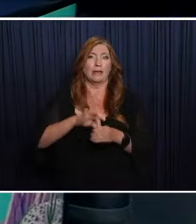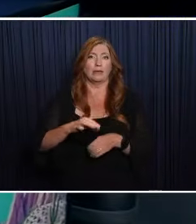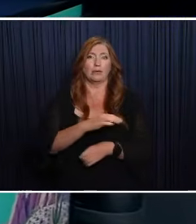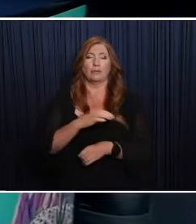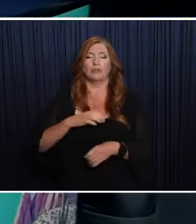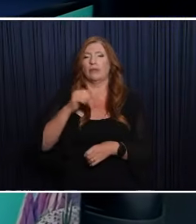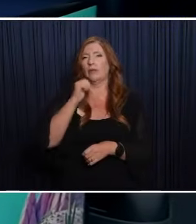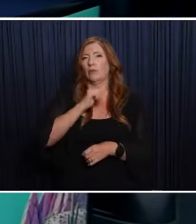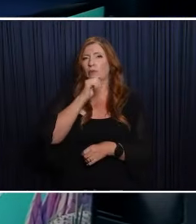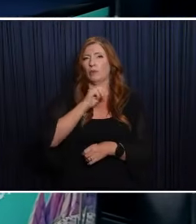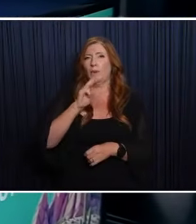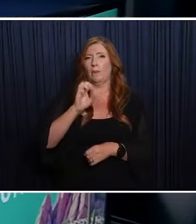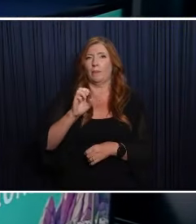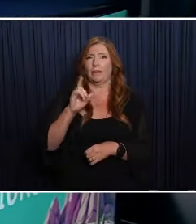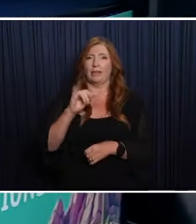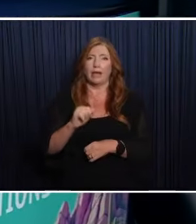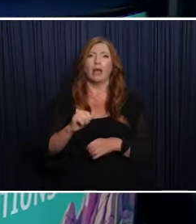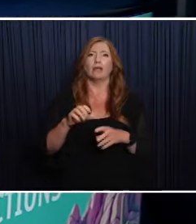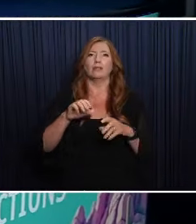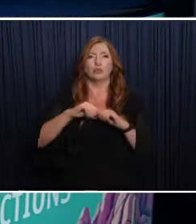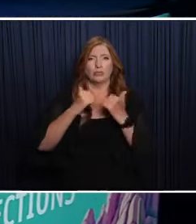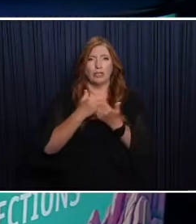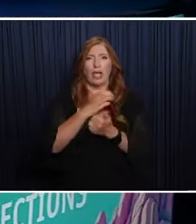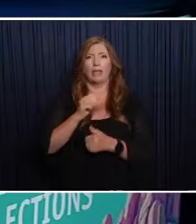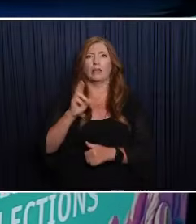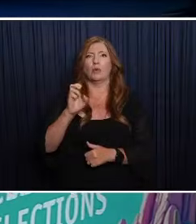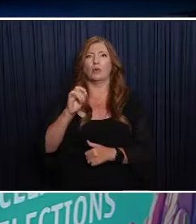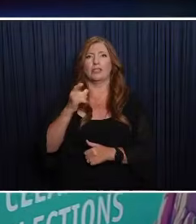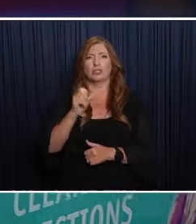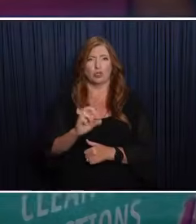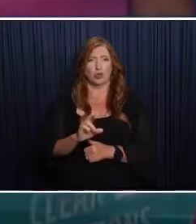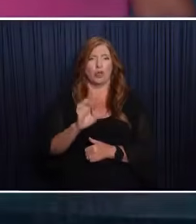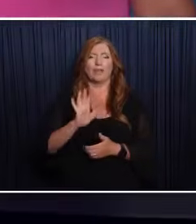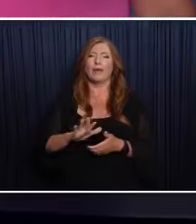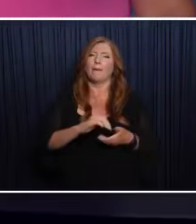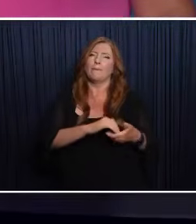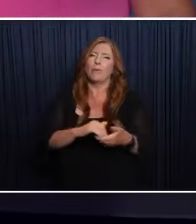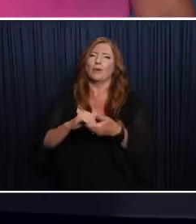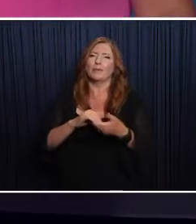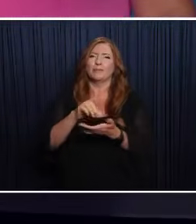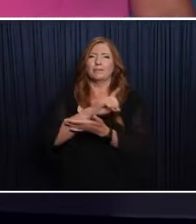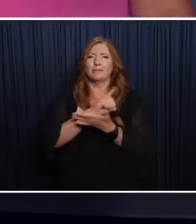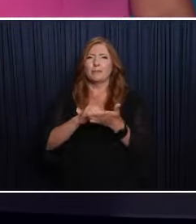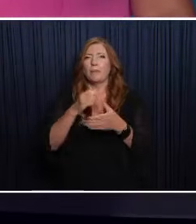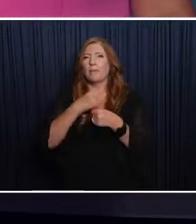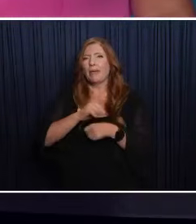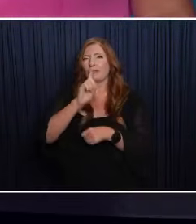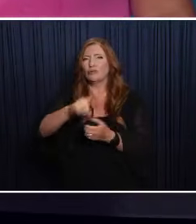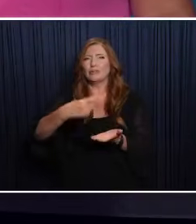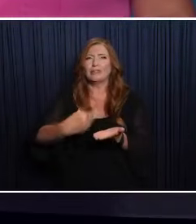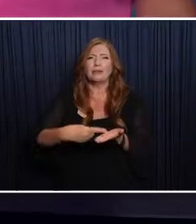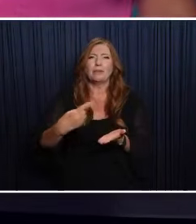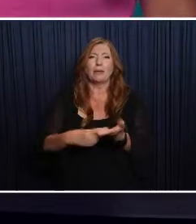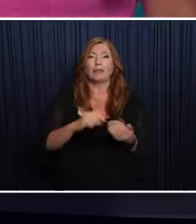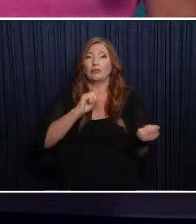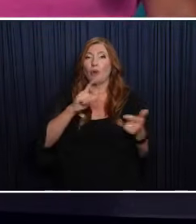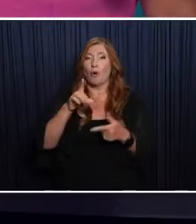MY NAME IS DANIELLE LERNER. WE ARE SHARING THIS DEBATE AS PART OF AN EFFORT TO SUPPORT